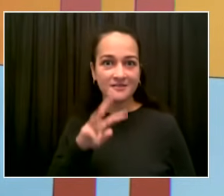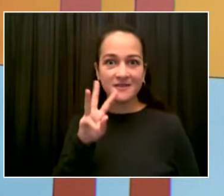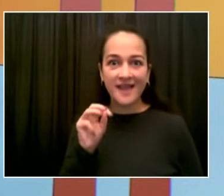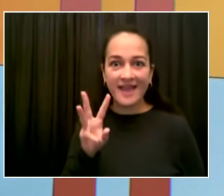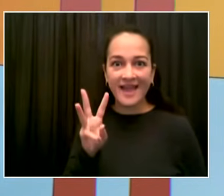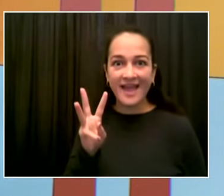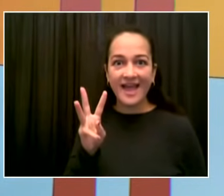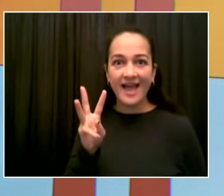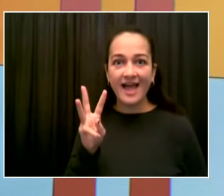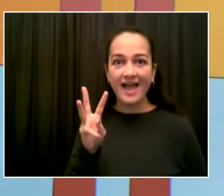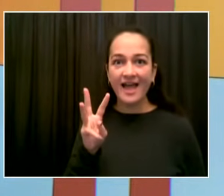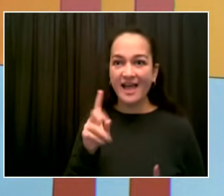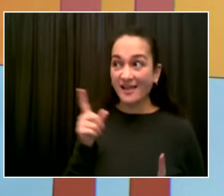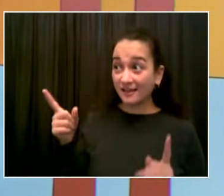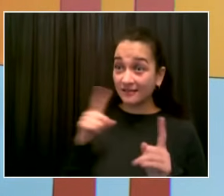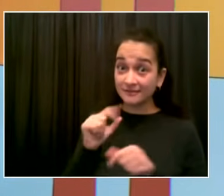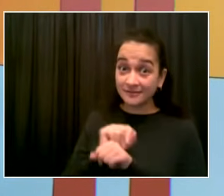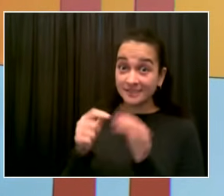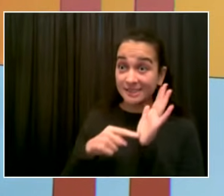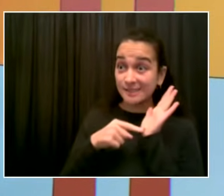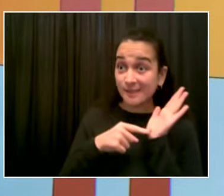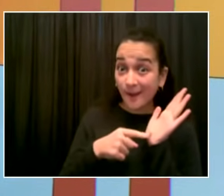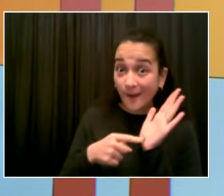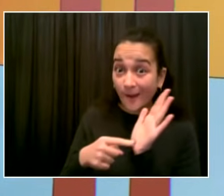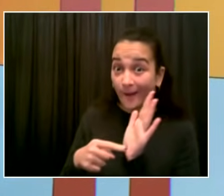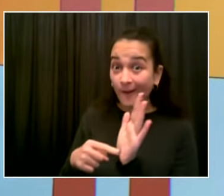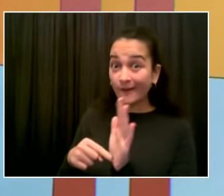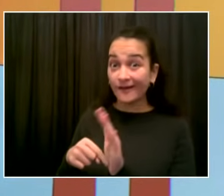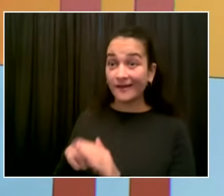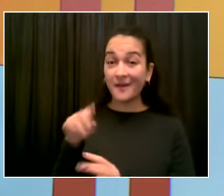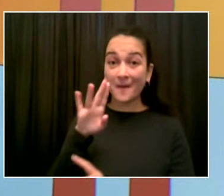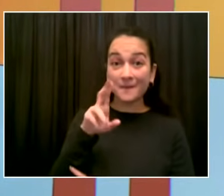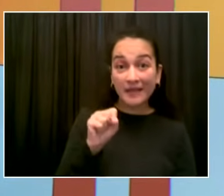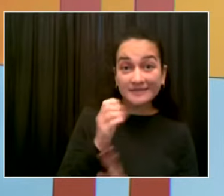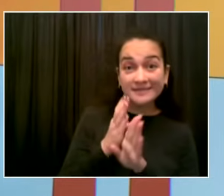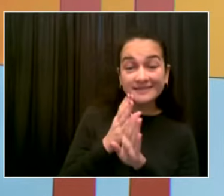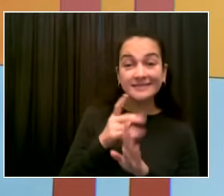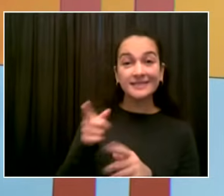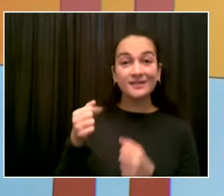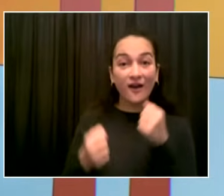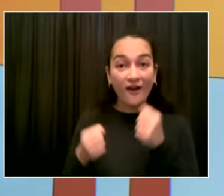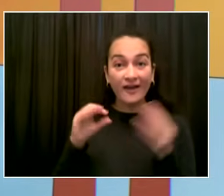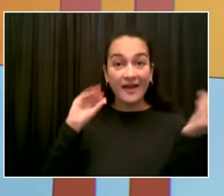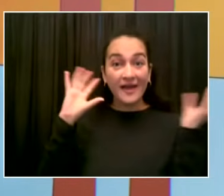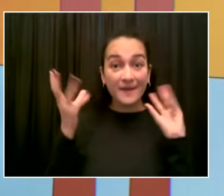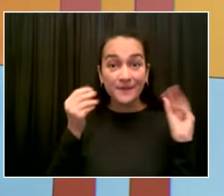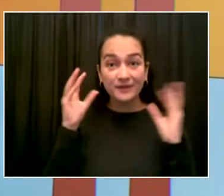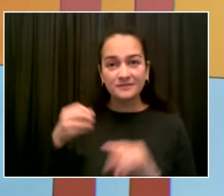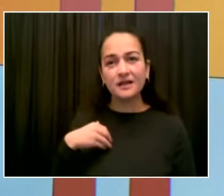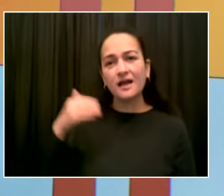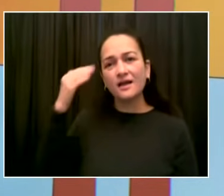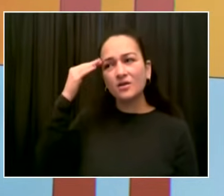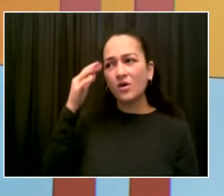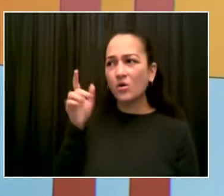HEY KEITH, I WANT TO THANK YOU FIRST OF ALL. EXCELLENT CHOICE OF BACKDROP SHOWING THE FUTURE RIGHT THERE. AND SECOND I KNOW